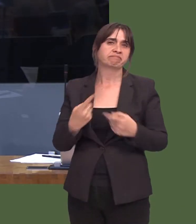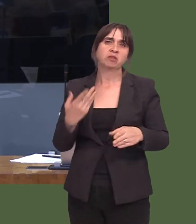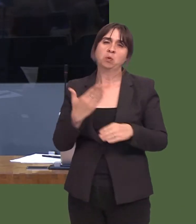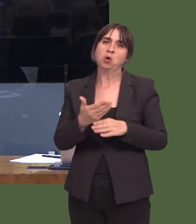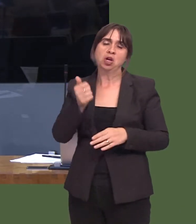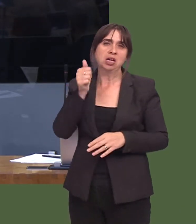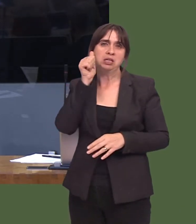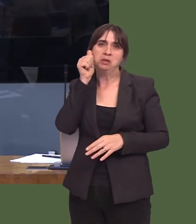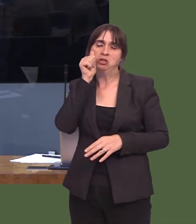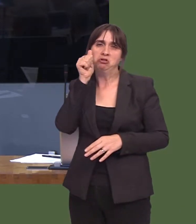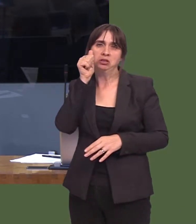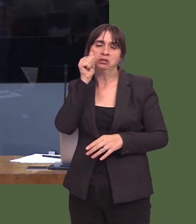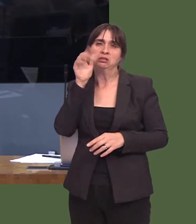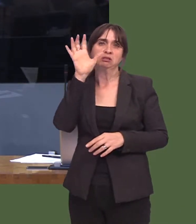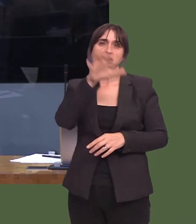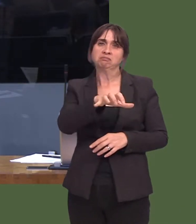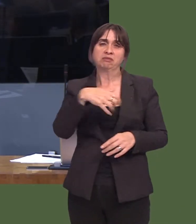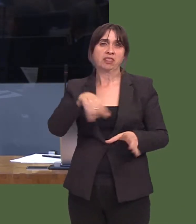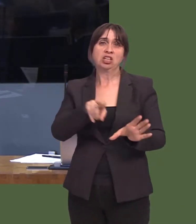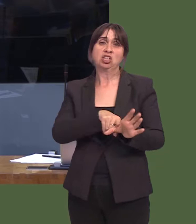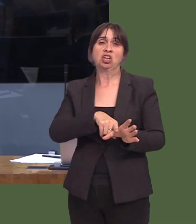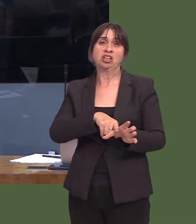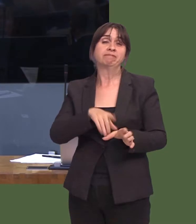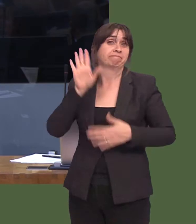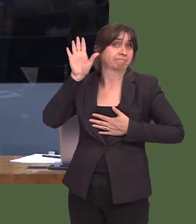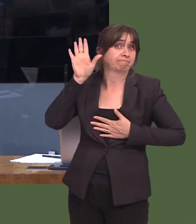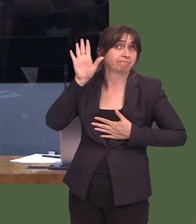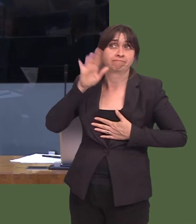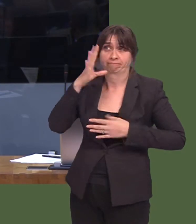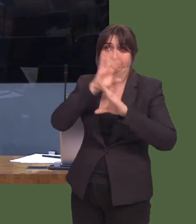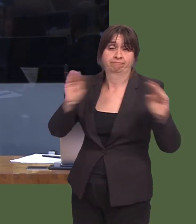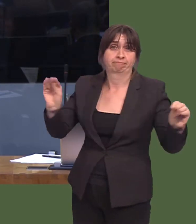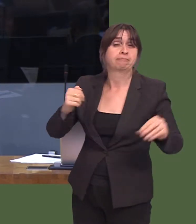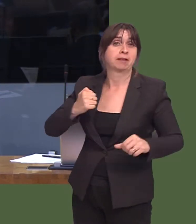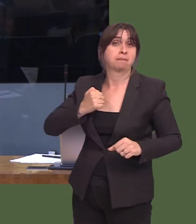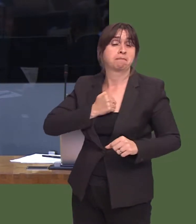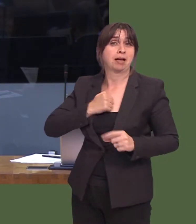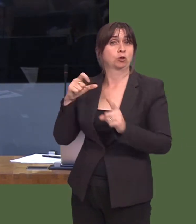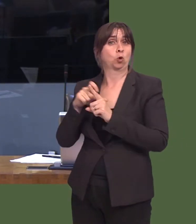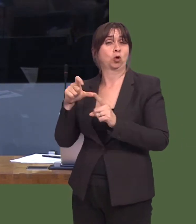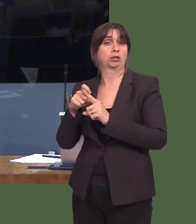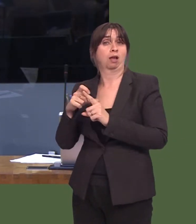I declare an interest as a father to one daughter in year 10, and another in year 12.